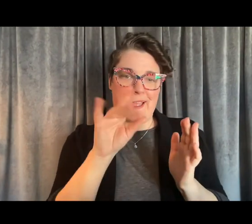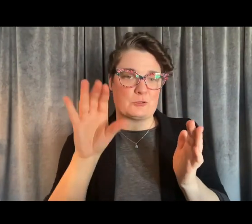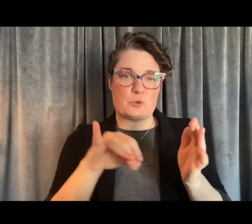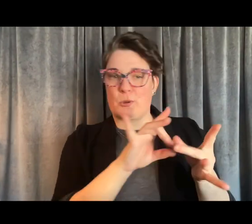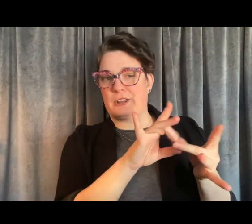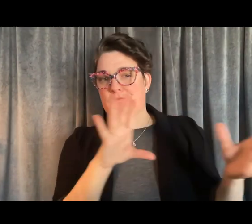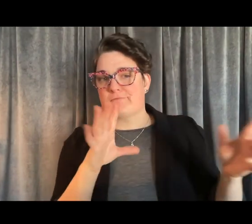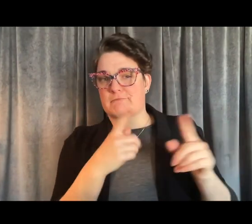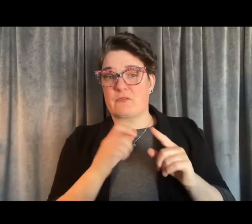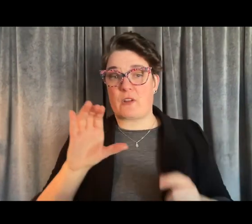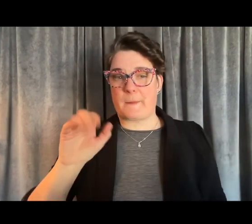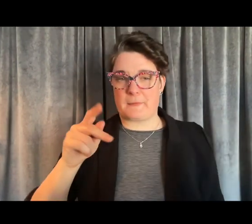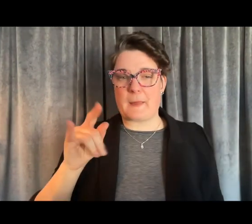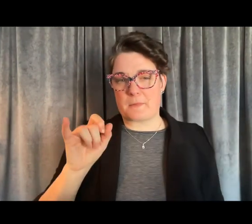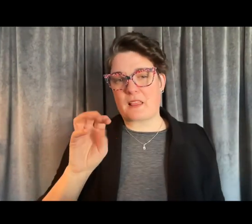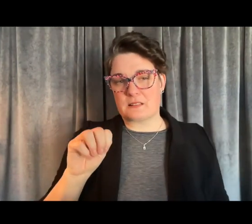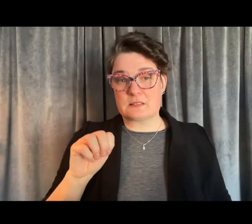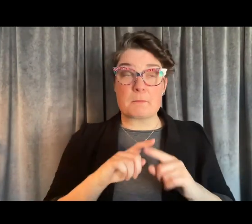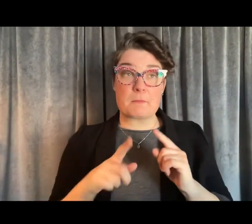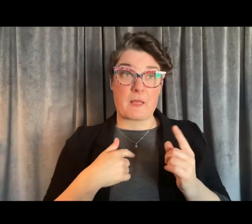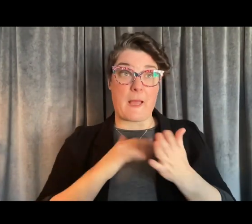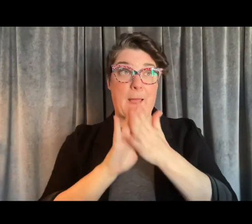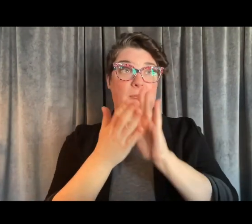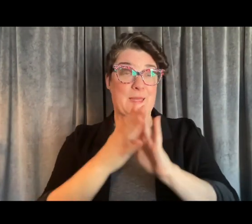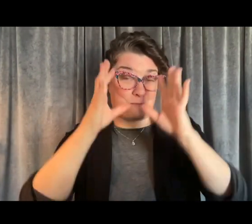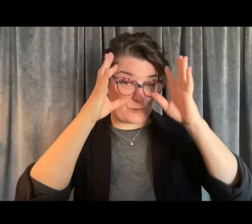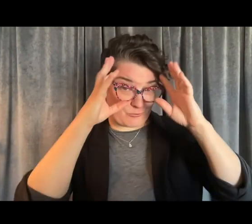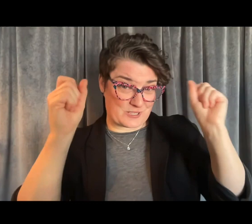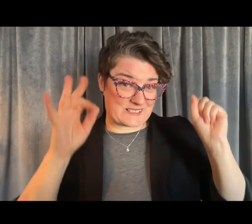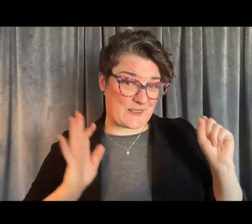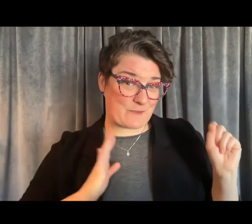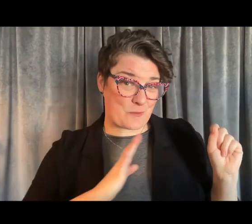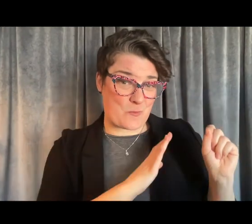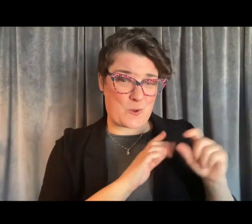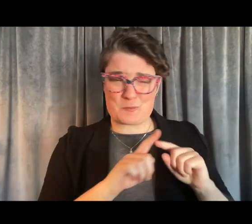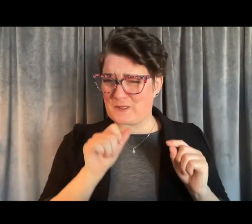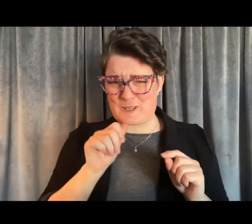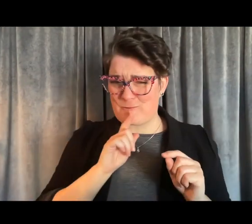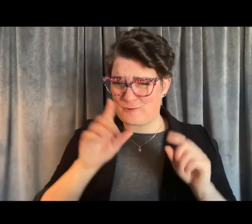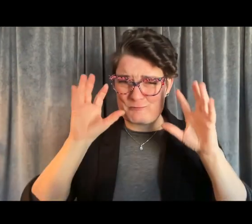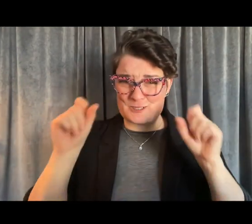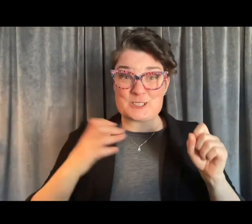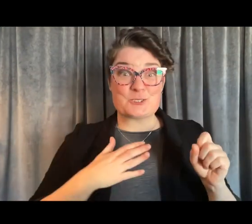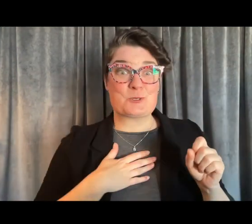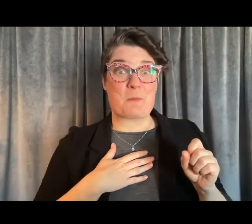but I became the president of the board, but we're not really into president, so my title is facilitatrix.